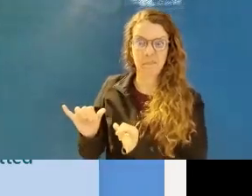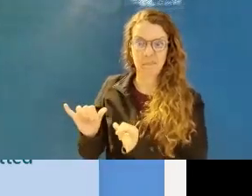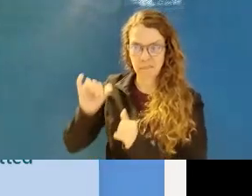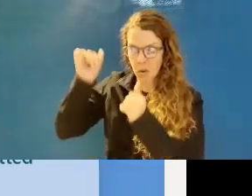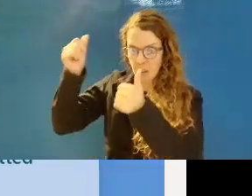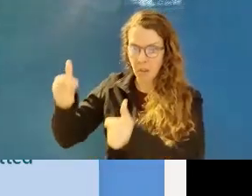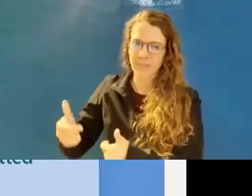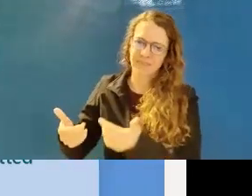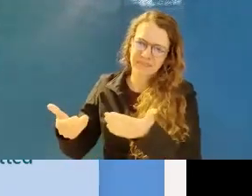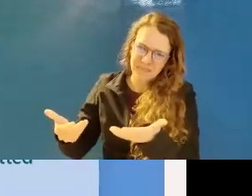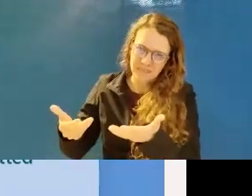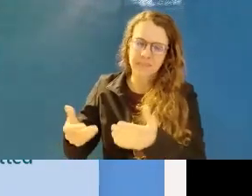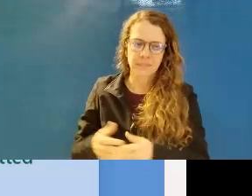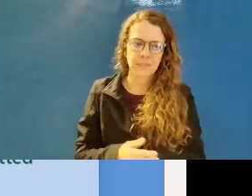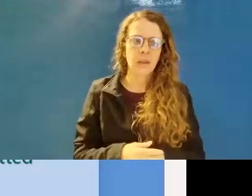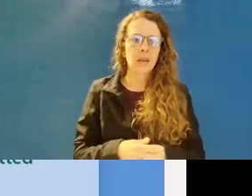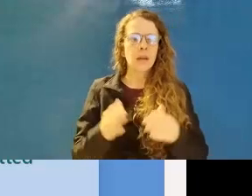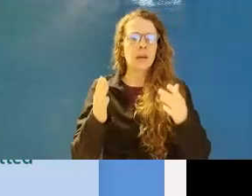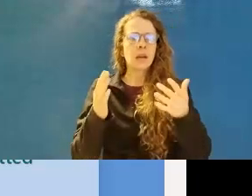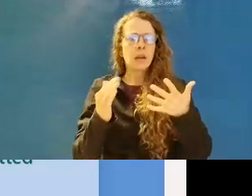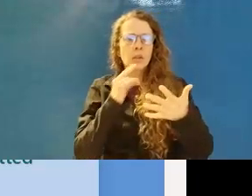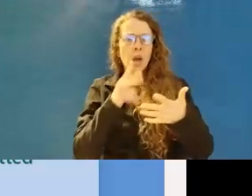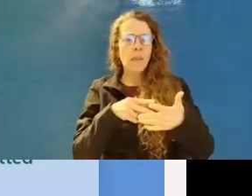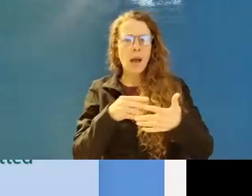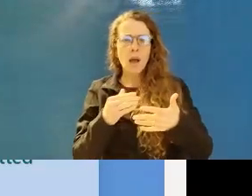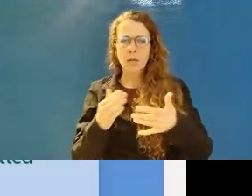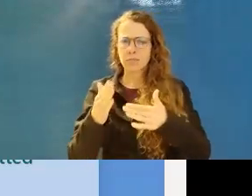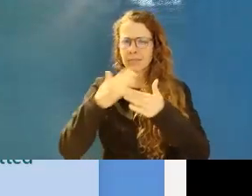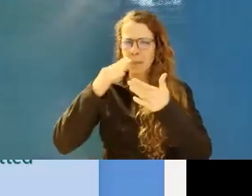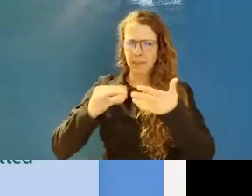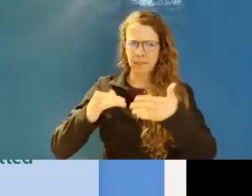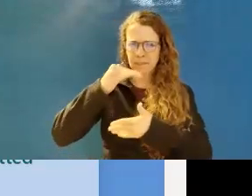So let's talk about the good ones here. Okay.